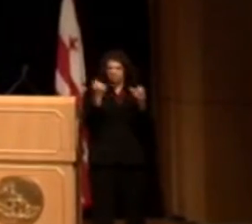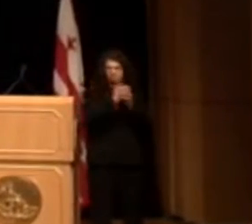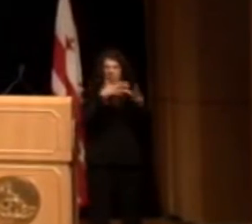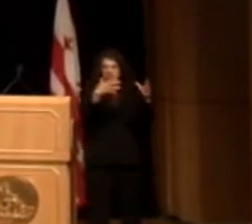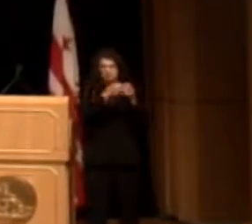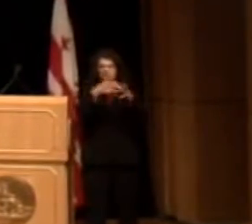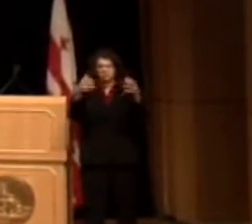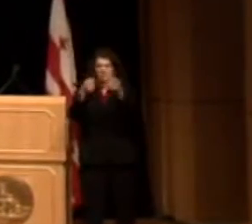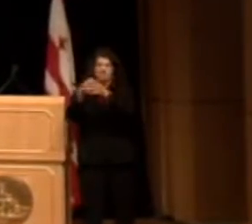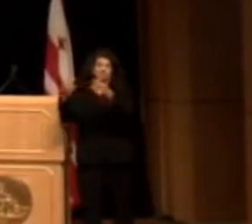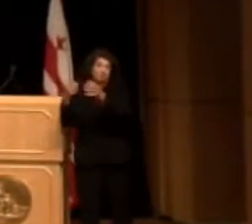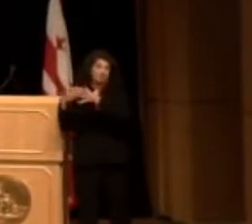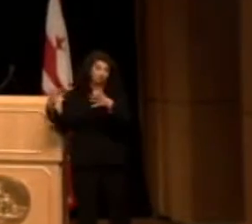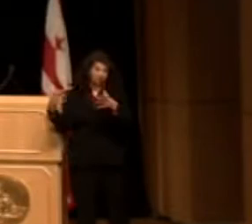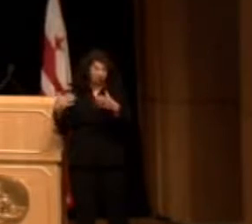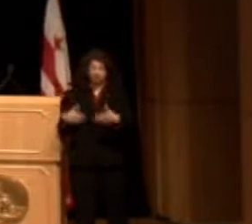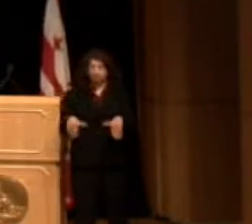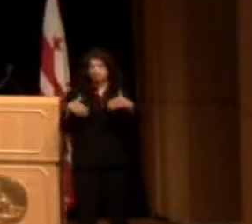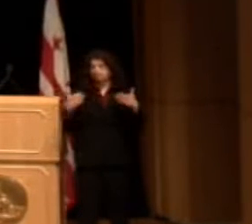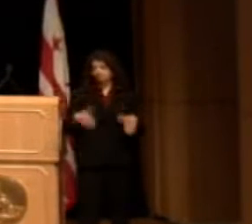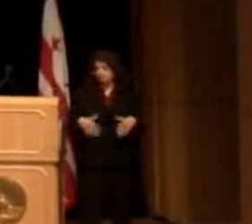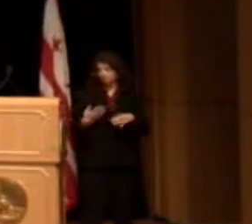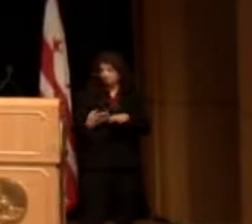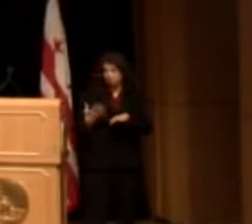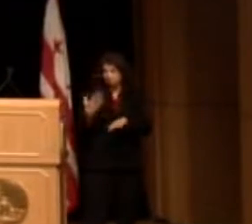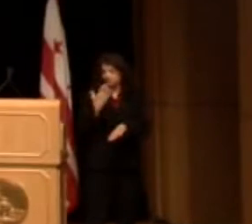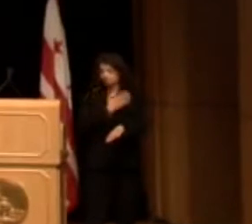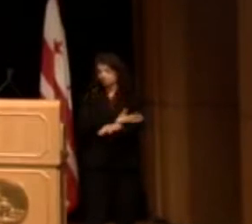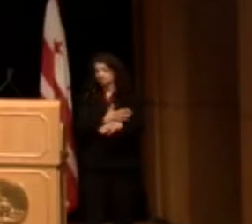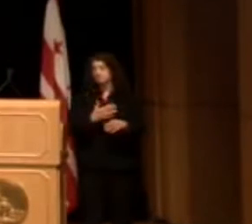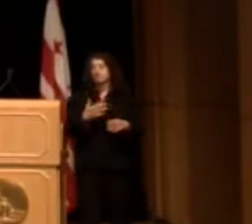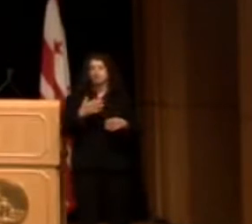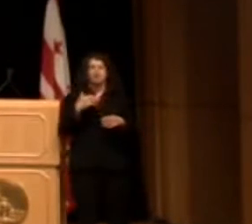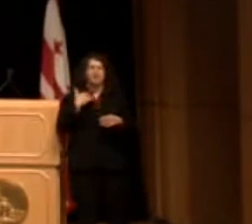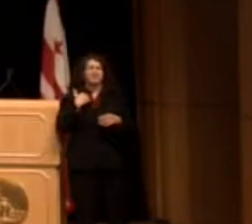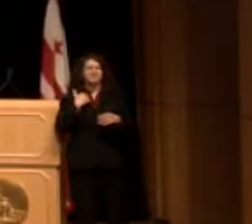DON'T HAVE CHALLENGES. RECENTLY THE DEPUTY MAYOR'S